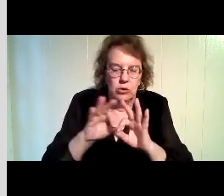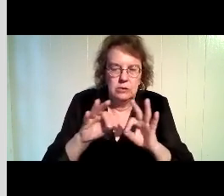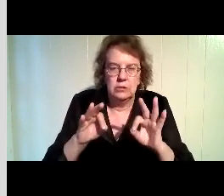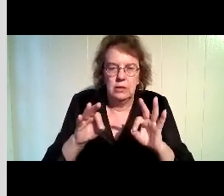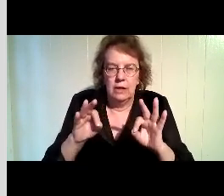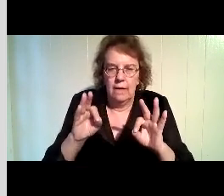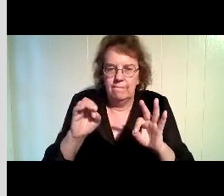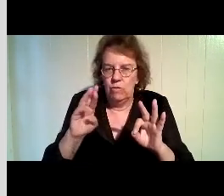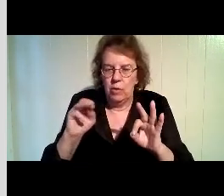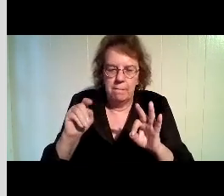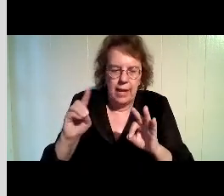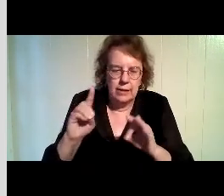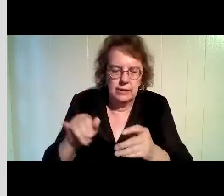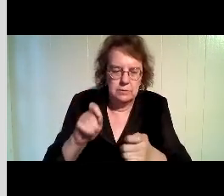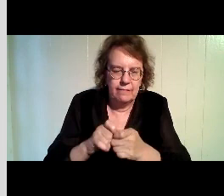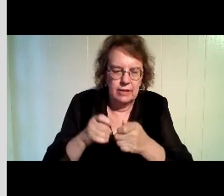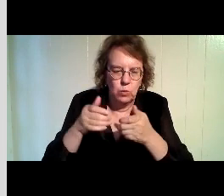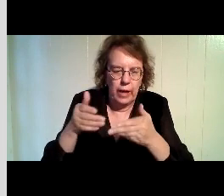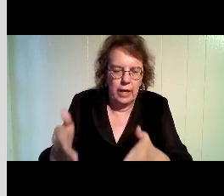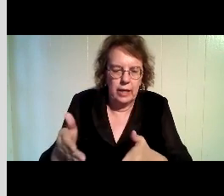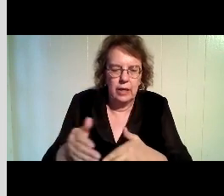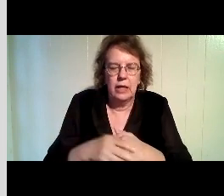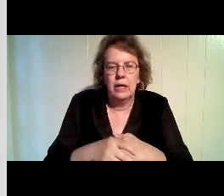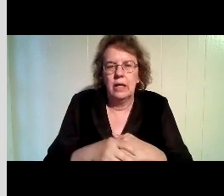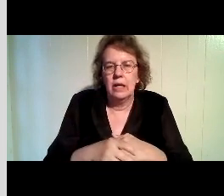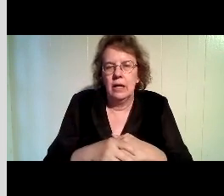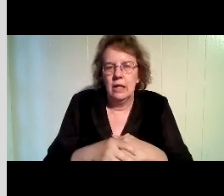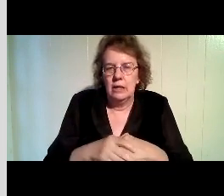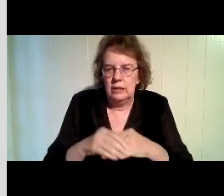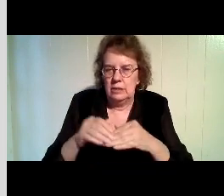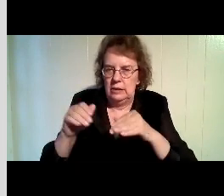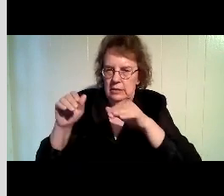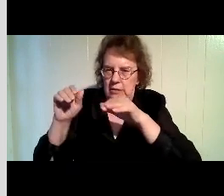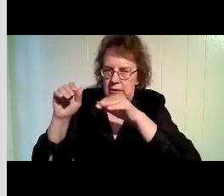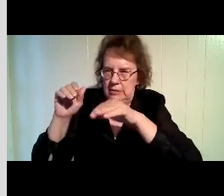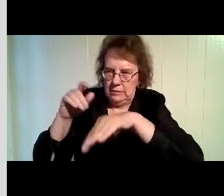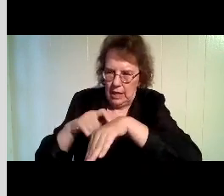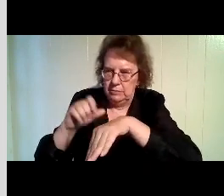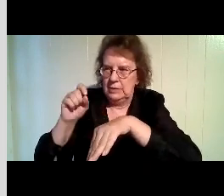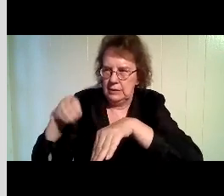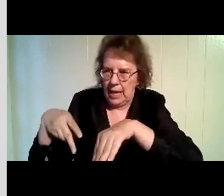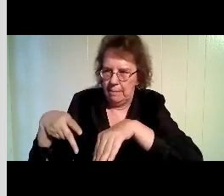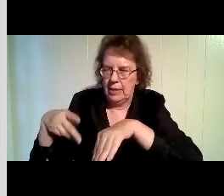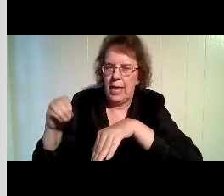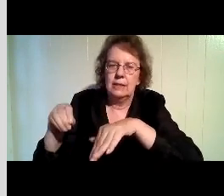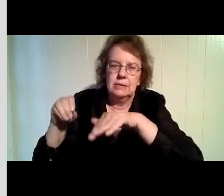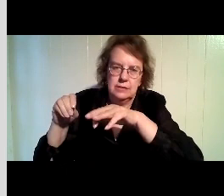You have time stamps in this format and you type the text you would like displayed during this specific timestamp. K.